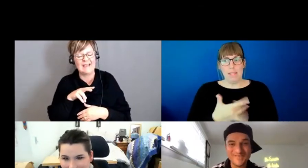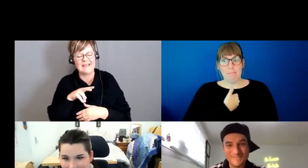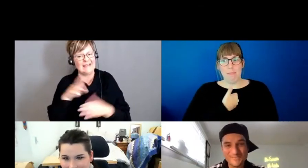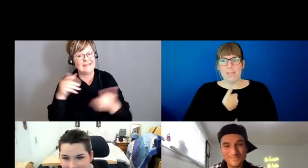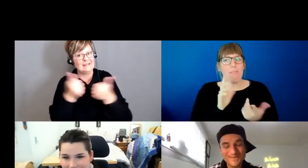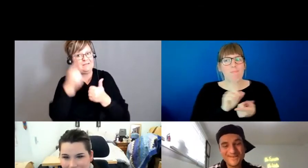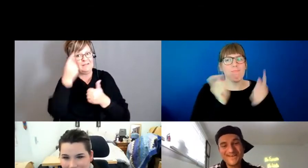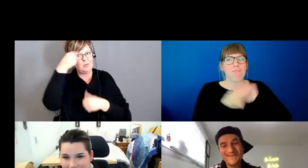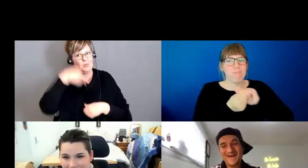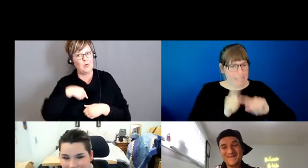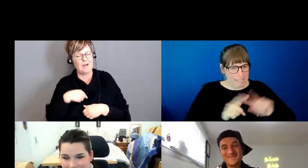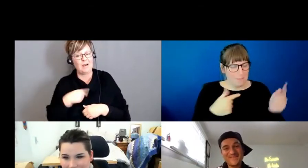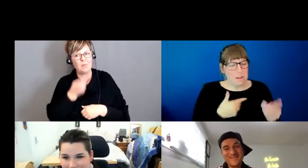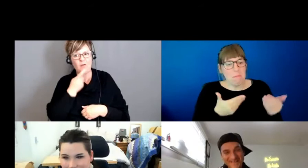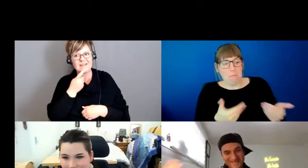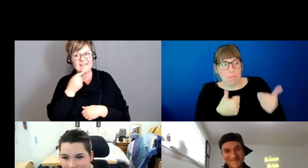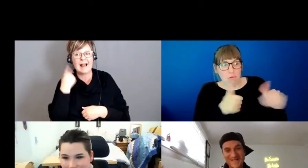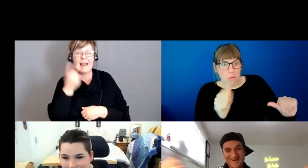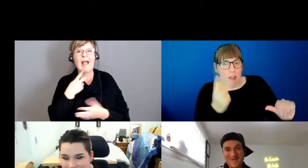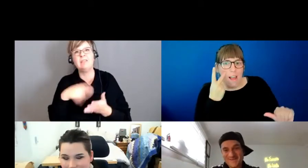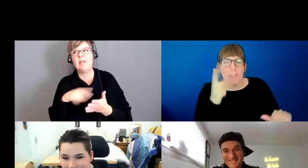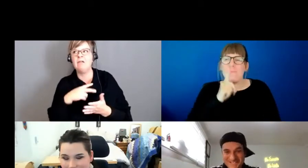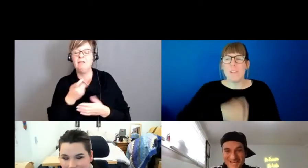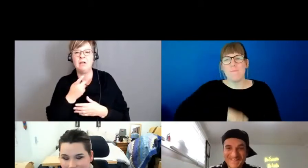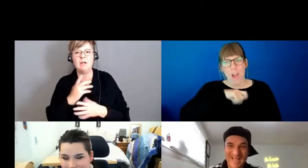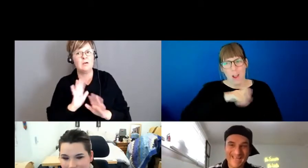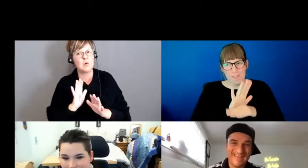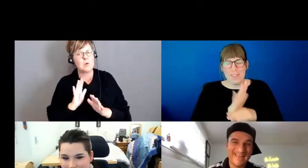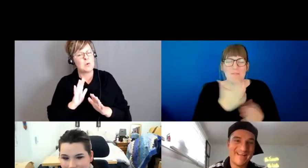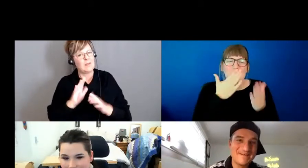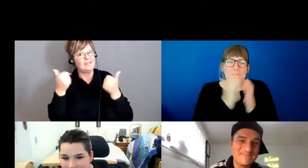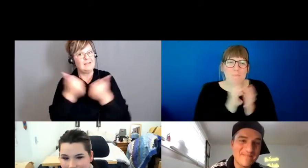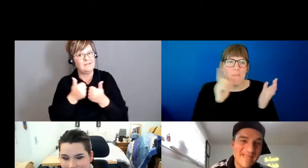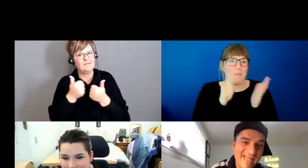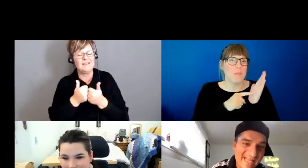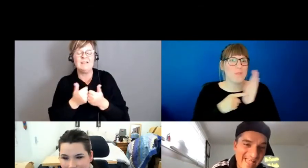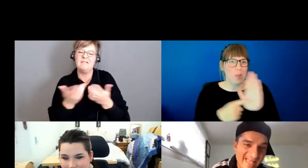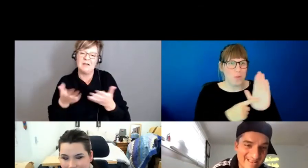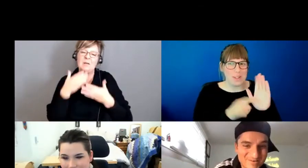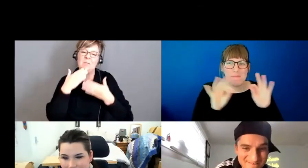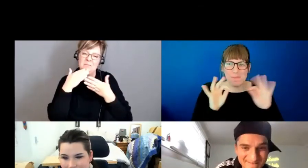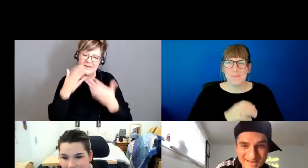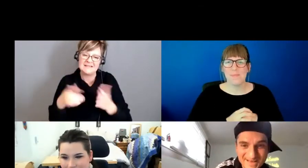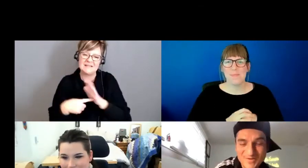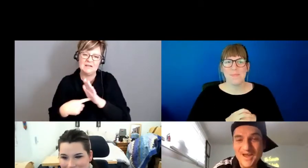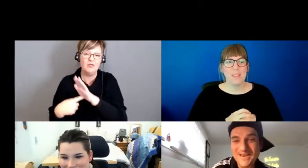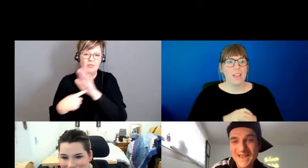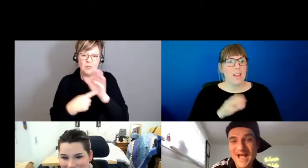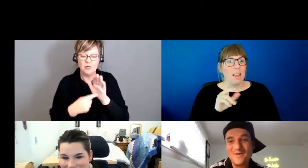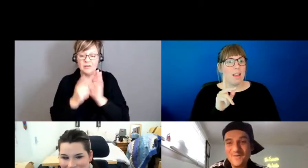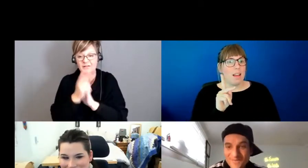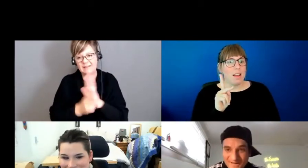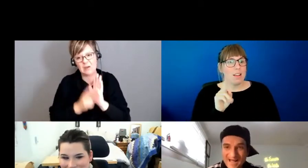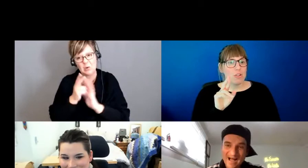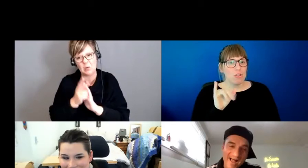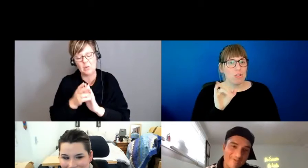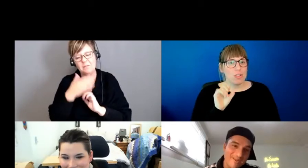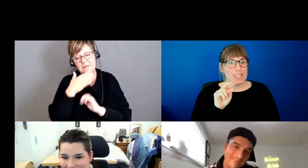OF IT. SO THANK YOU FOR ALLOWING ME TO SHARE THAT. AND KRISTINA, RIGHT NOW I'M GOING TO